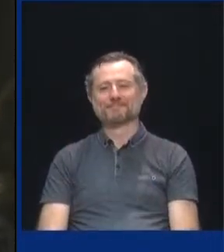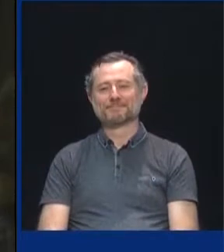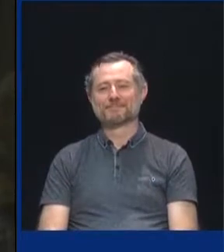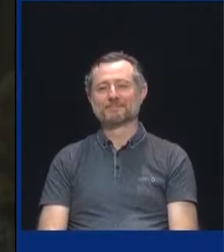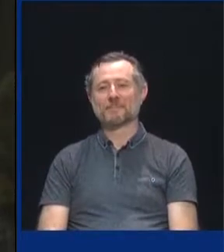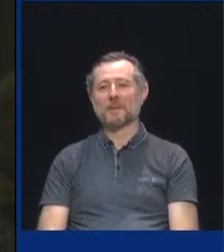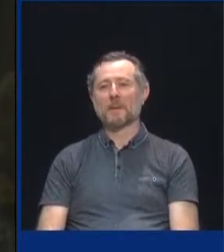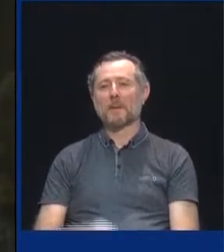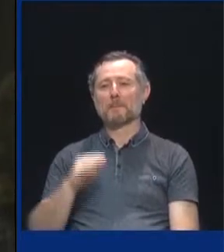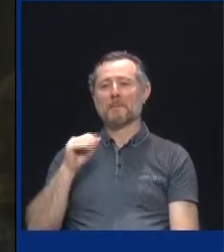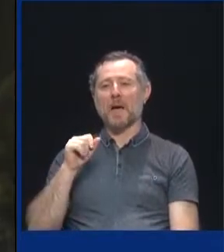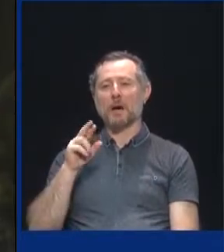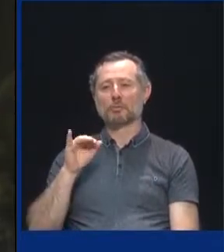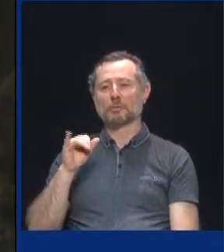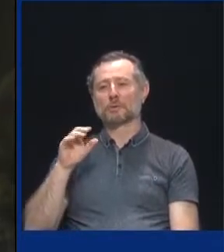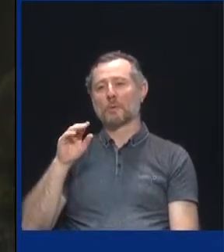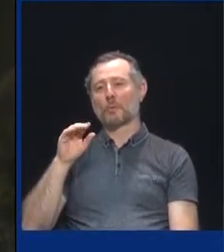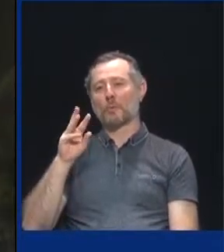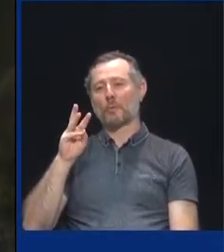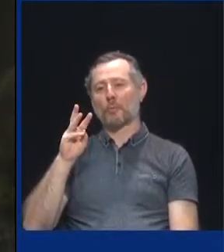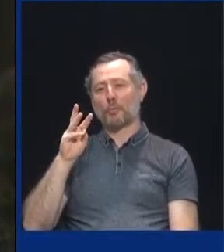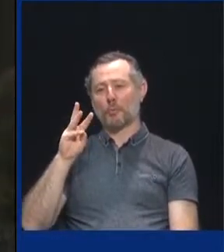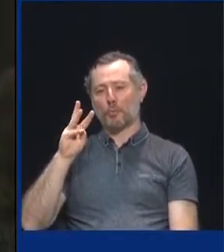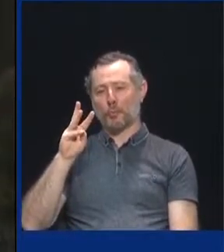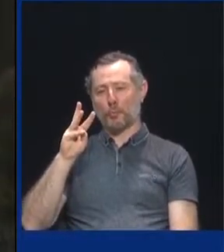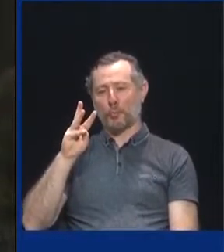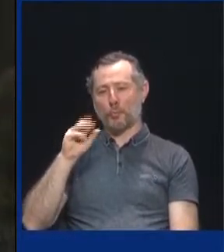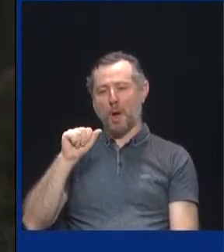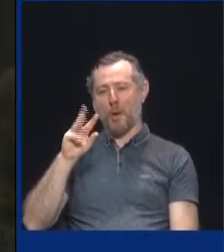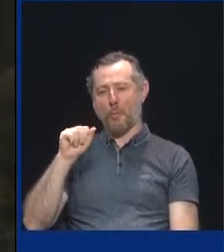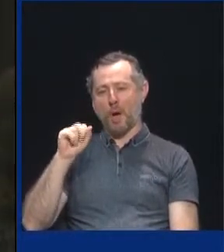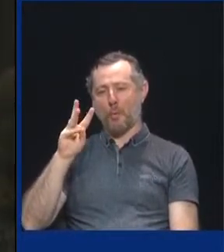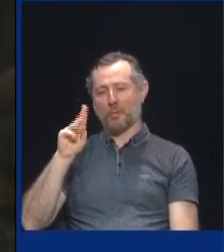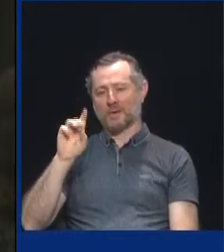APPLAUSE